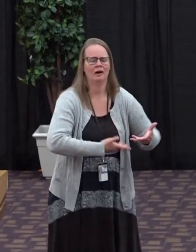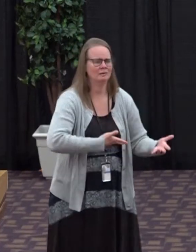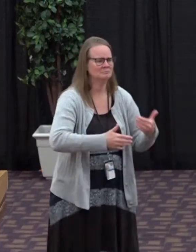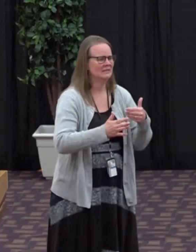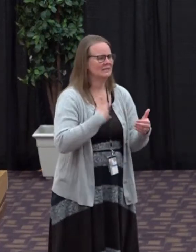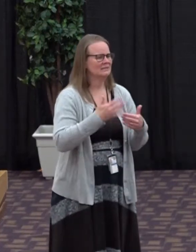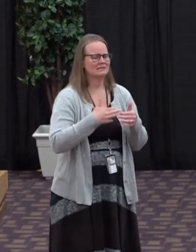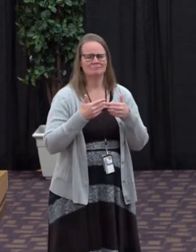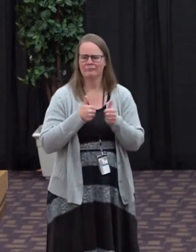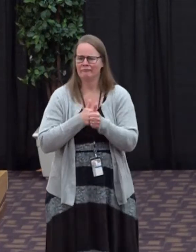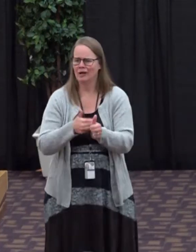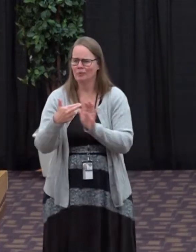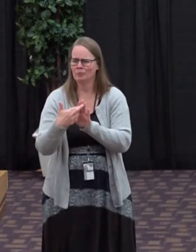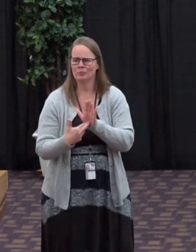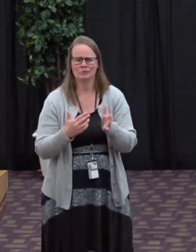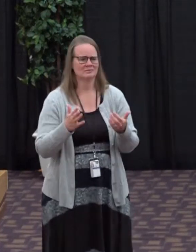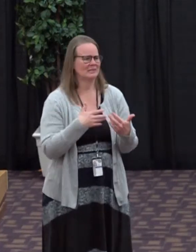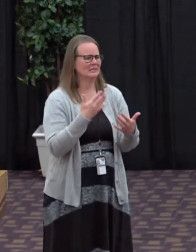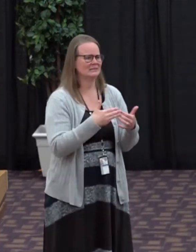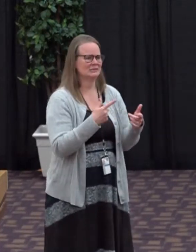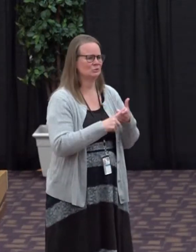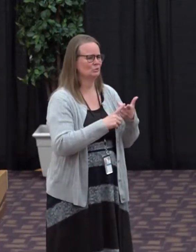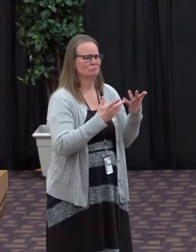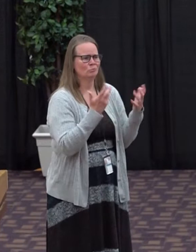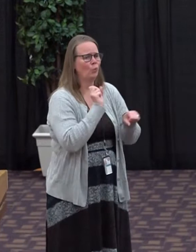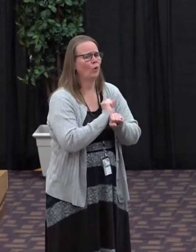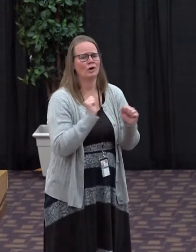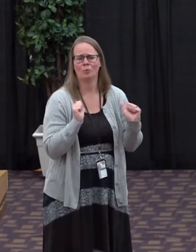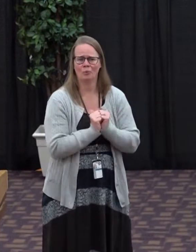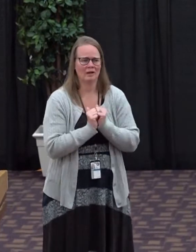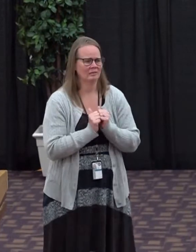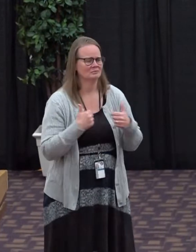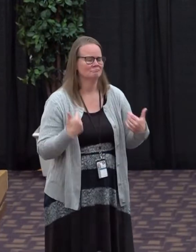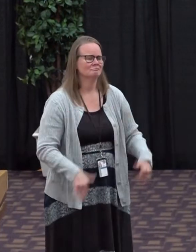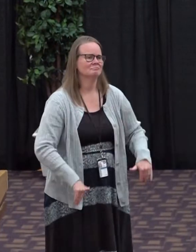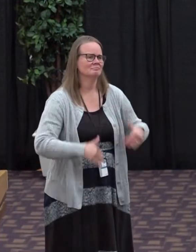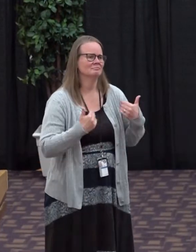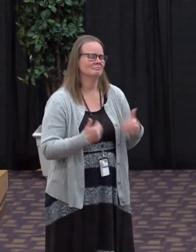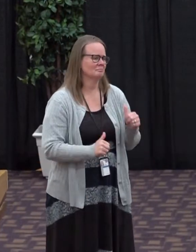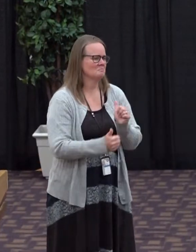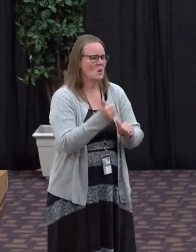were new people - you know, being a brand new student, they were able to interact with everybody.